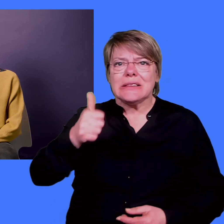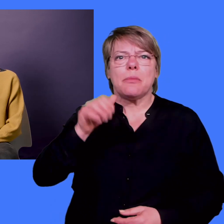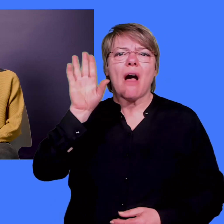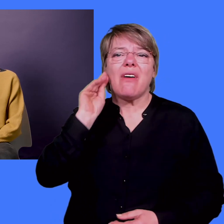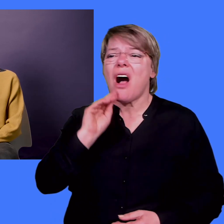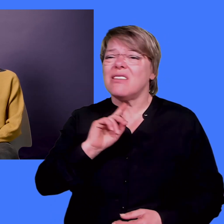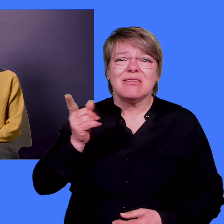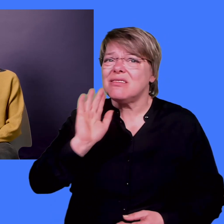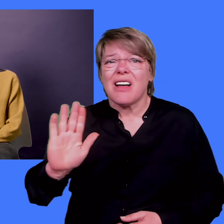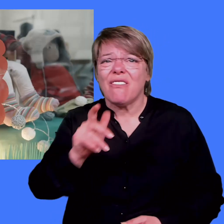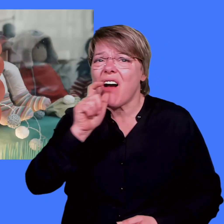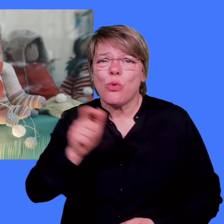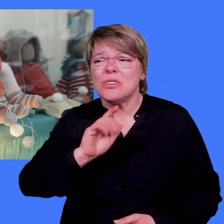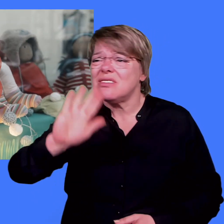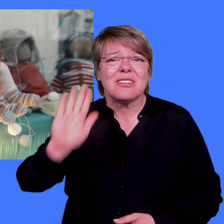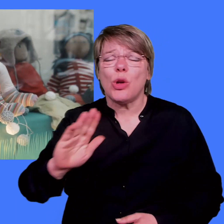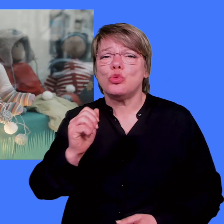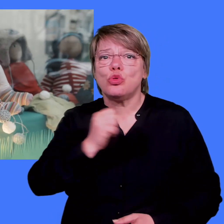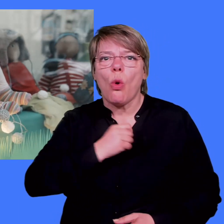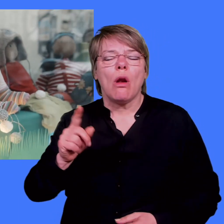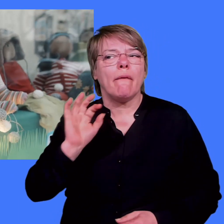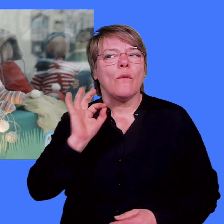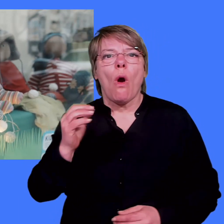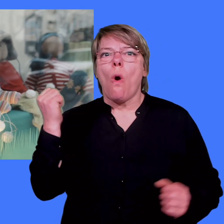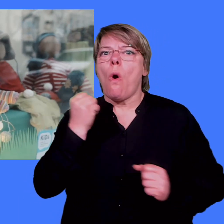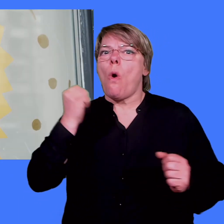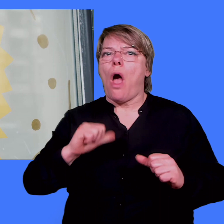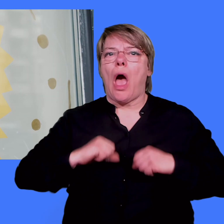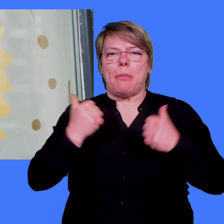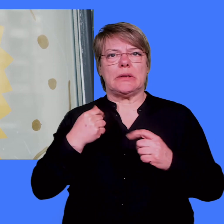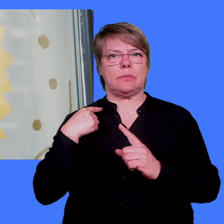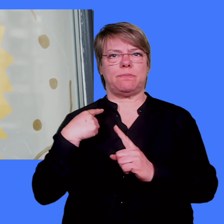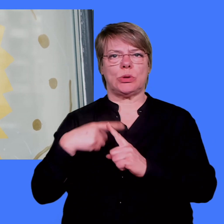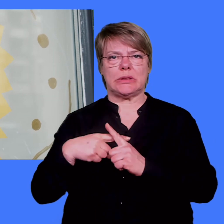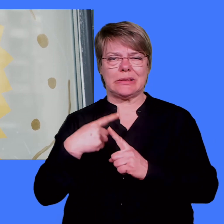that they are not responsible for this discrimination experience and that it is not their fault.